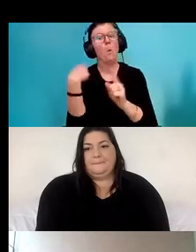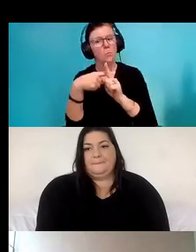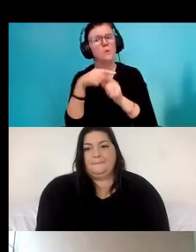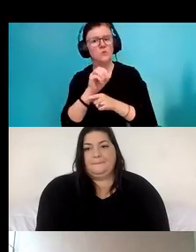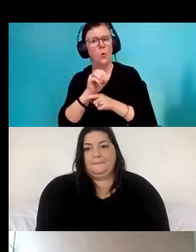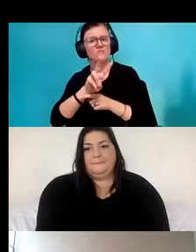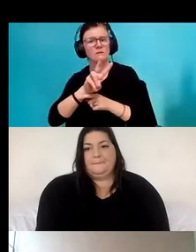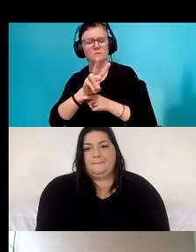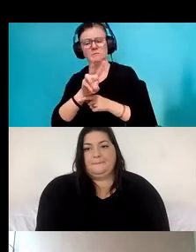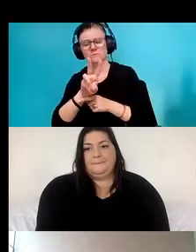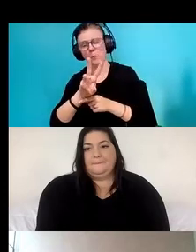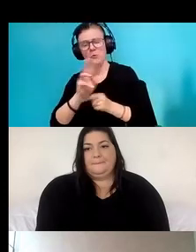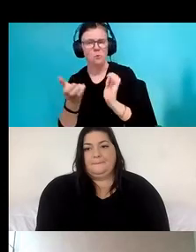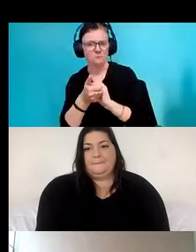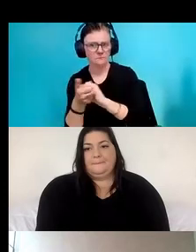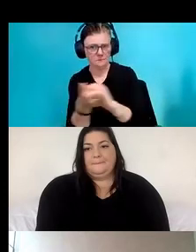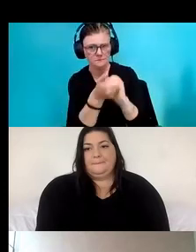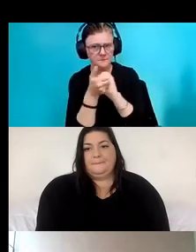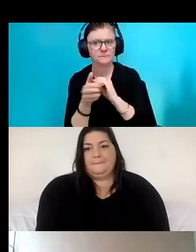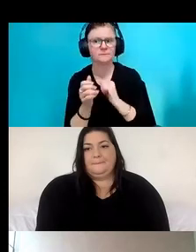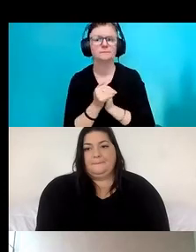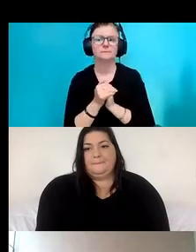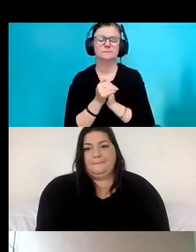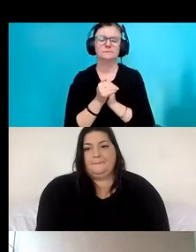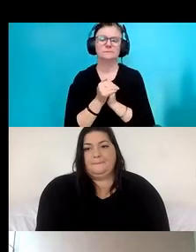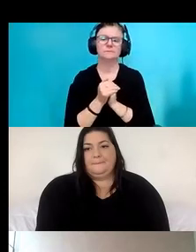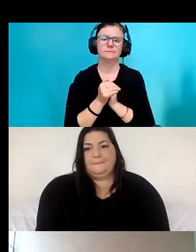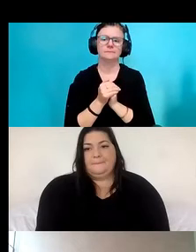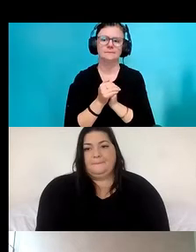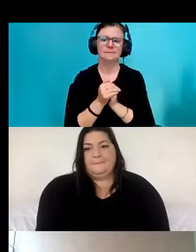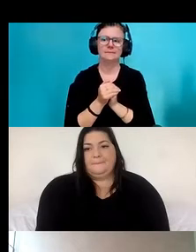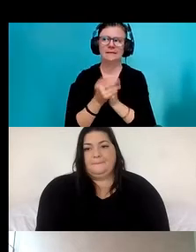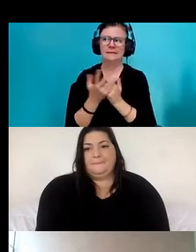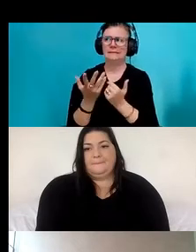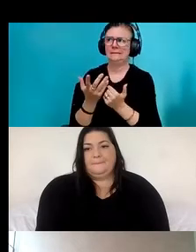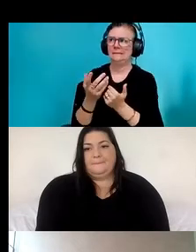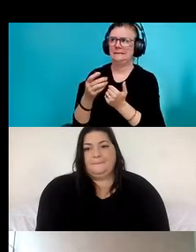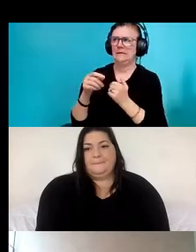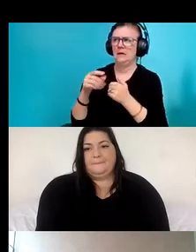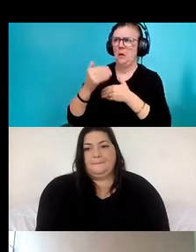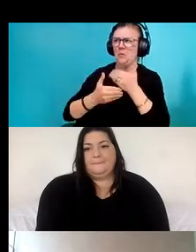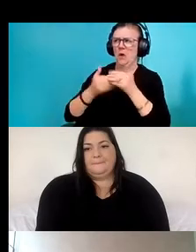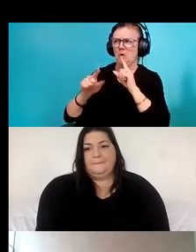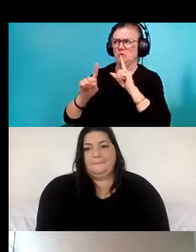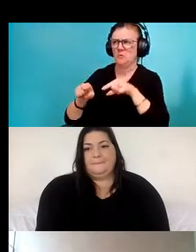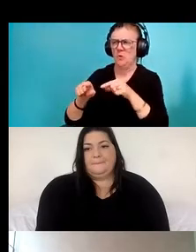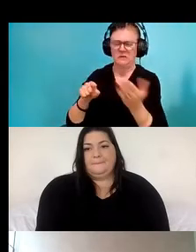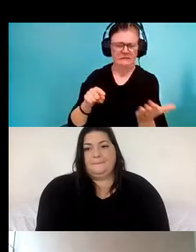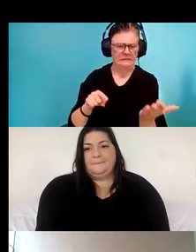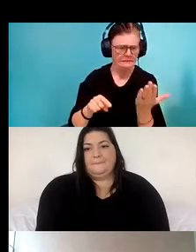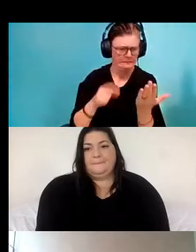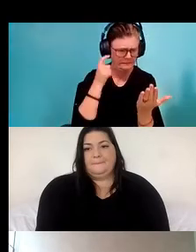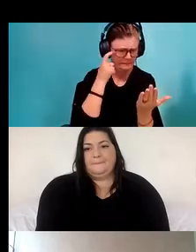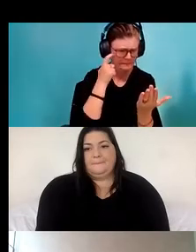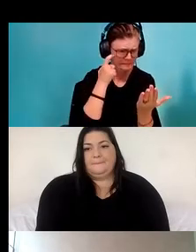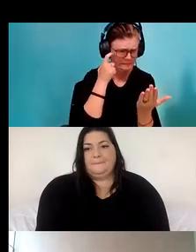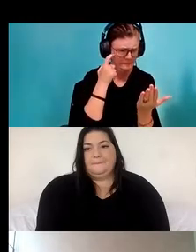We are here to help demystify and decipher the progress reports that you, if you are discretionary grantee,